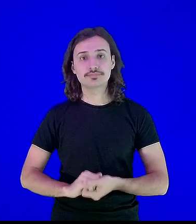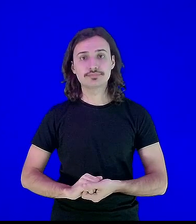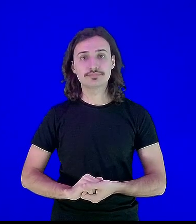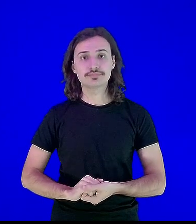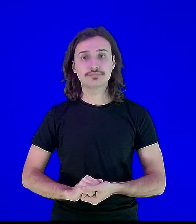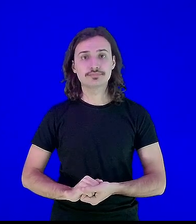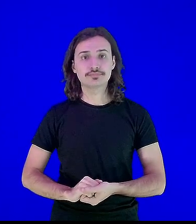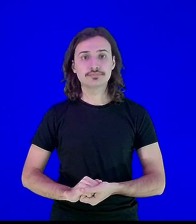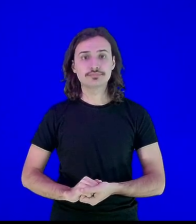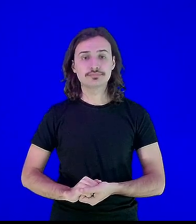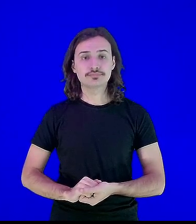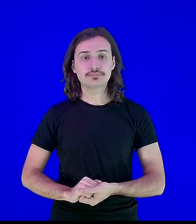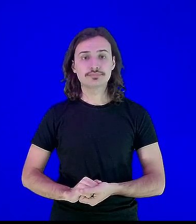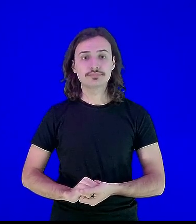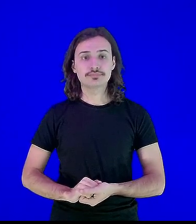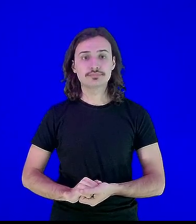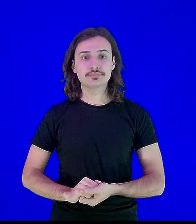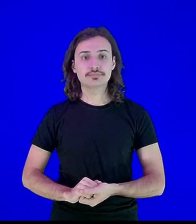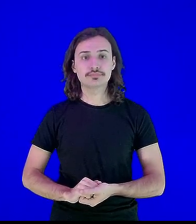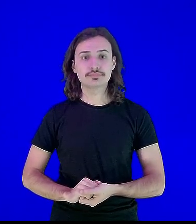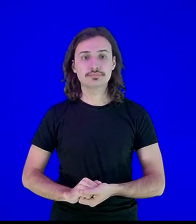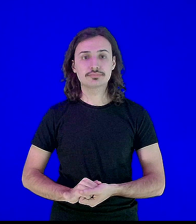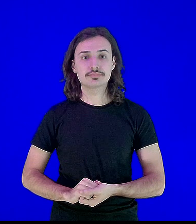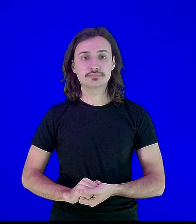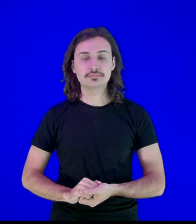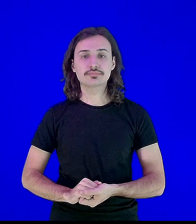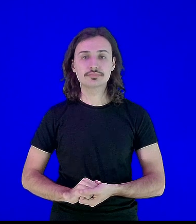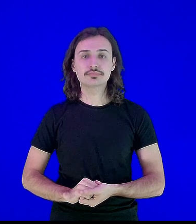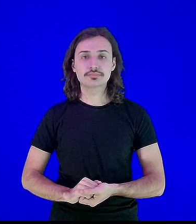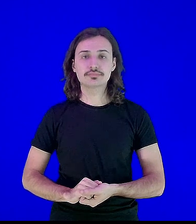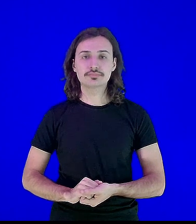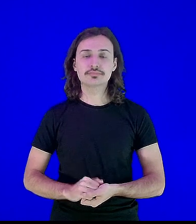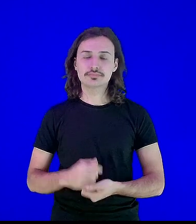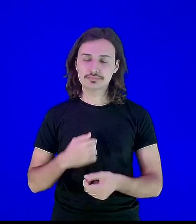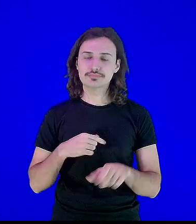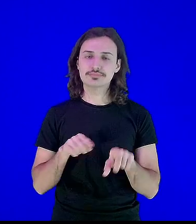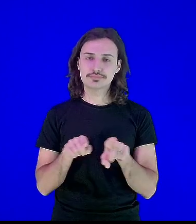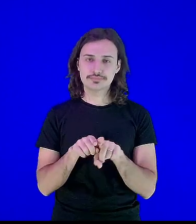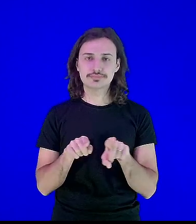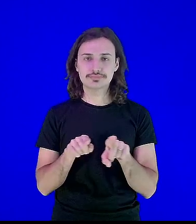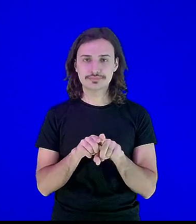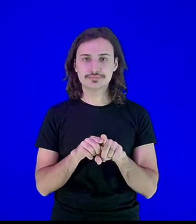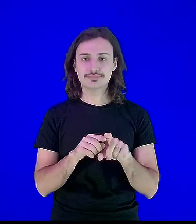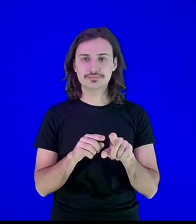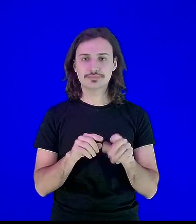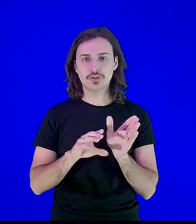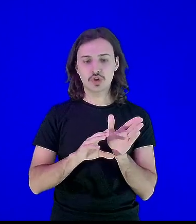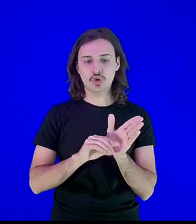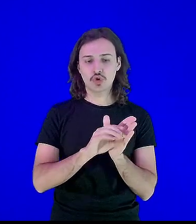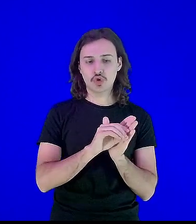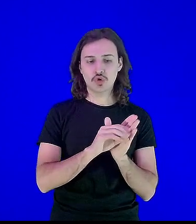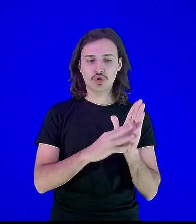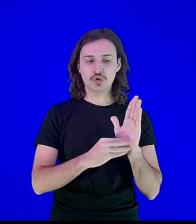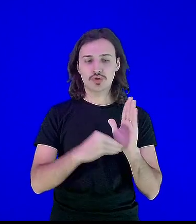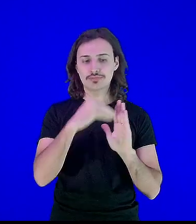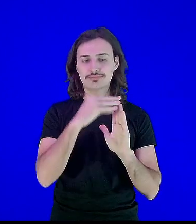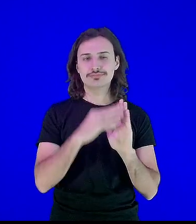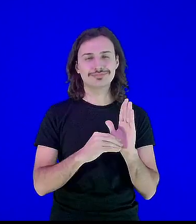I tried the Google Calendar as you may have inferred, I'm a really big fan of Google